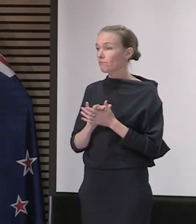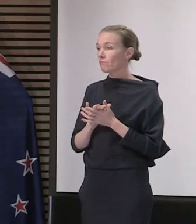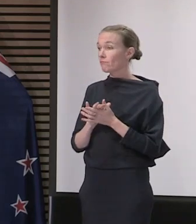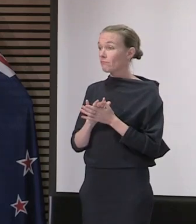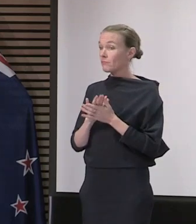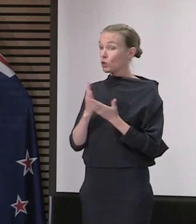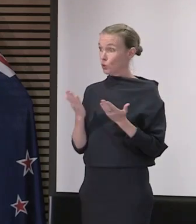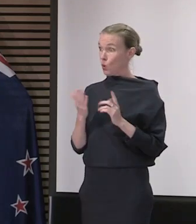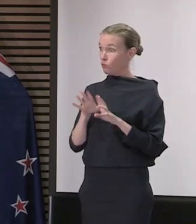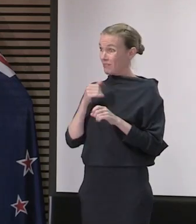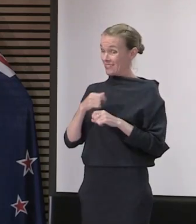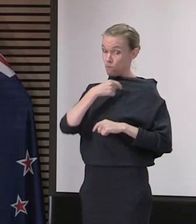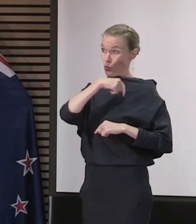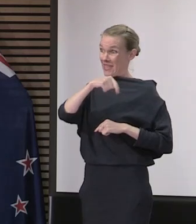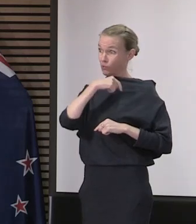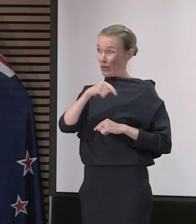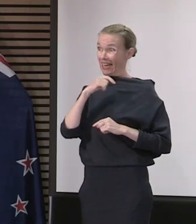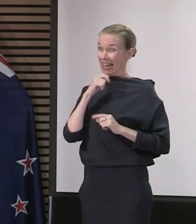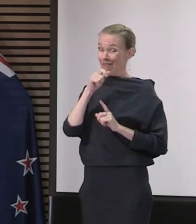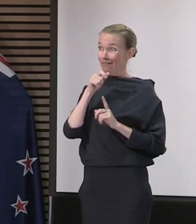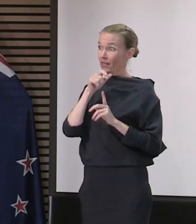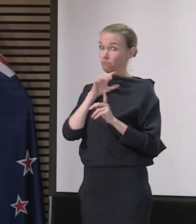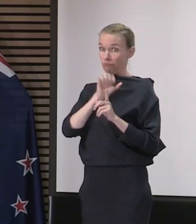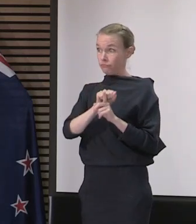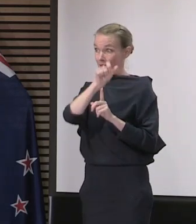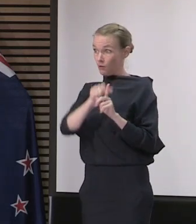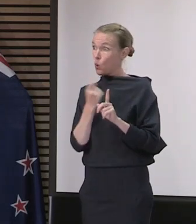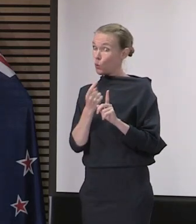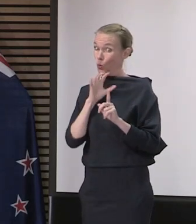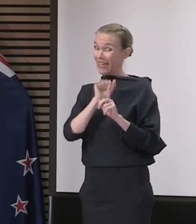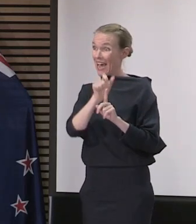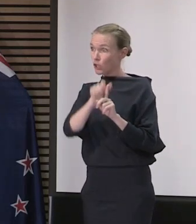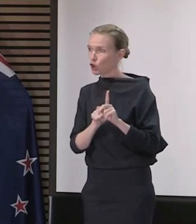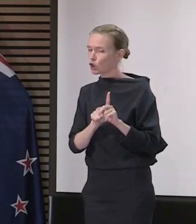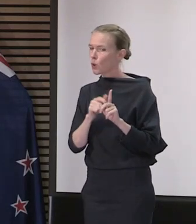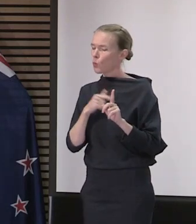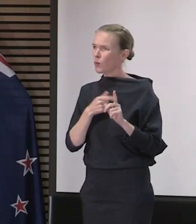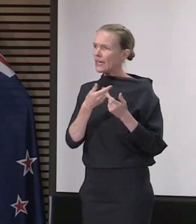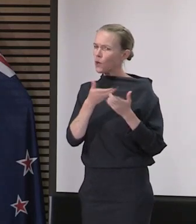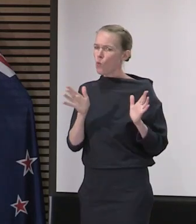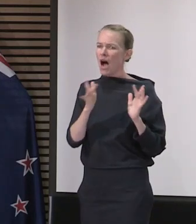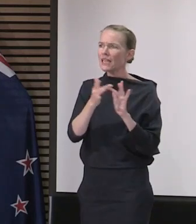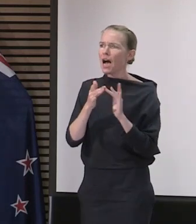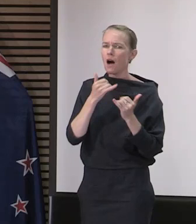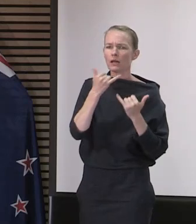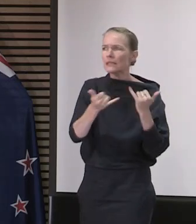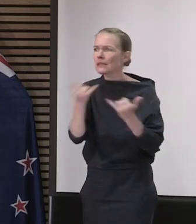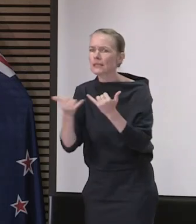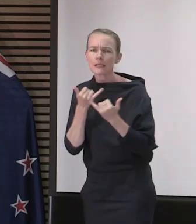clear what the exposure was, there has been wide testing